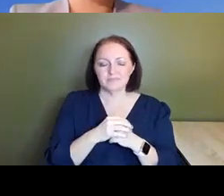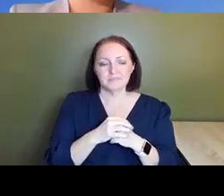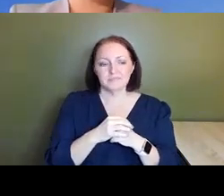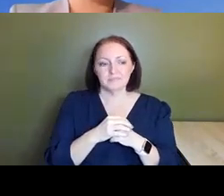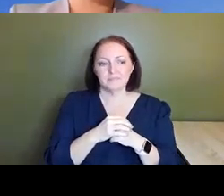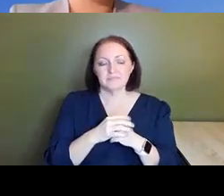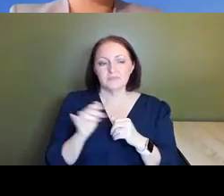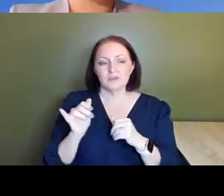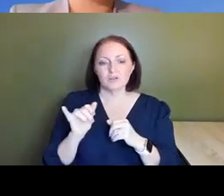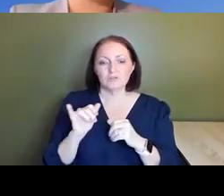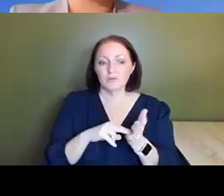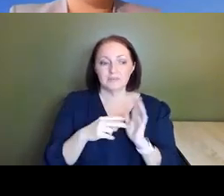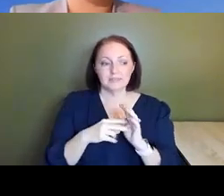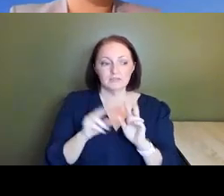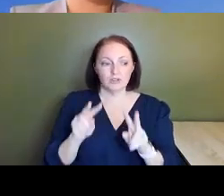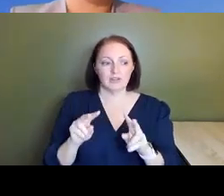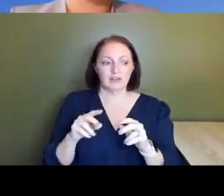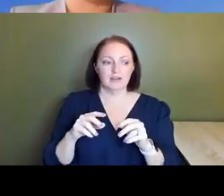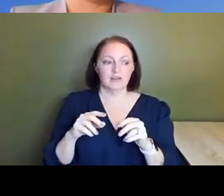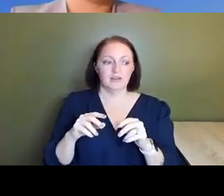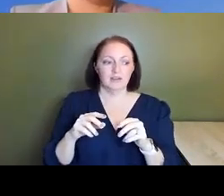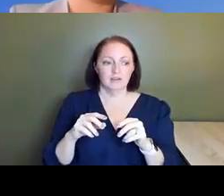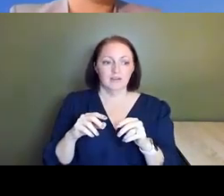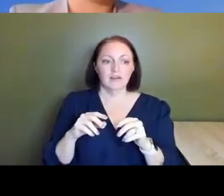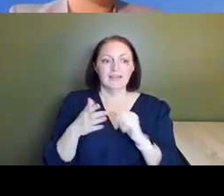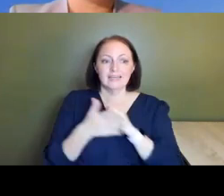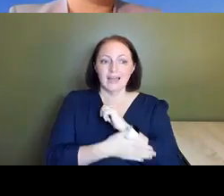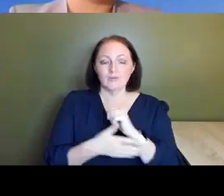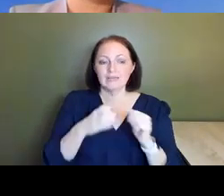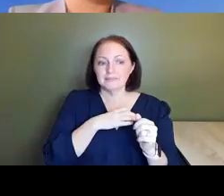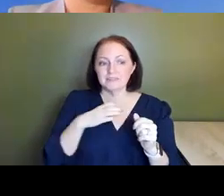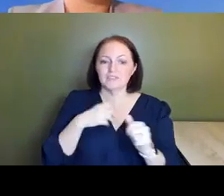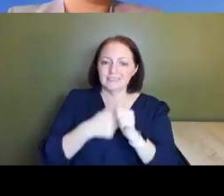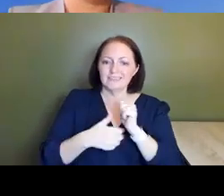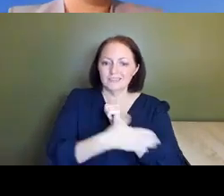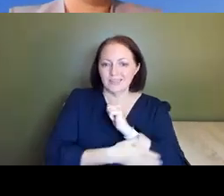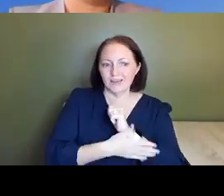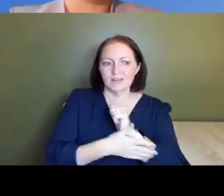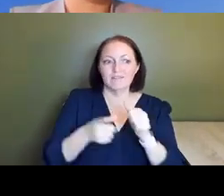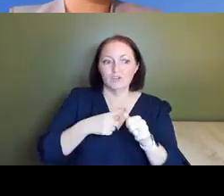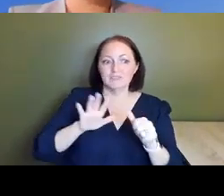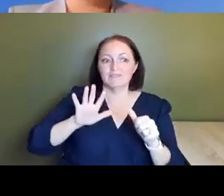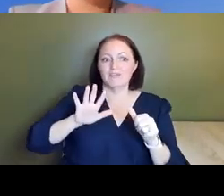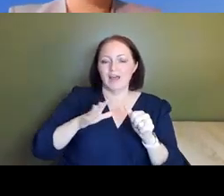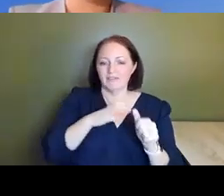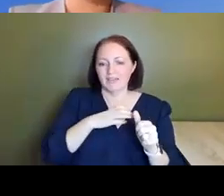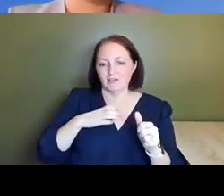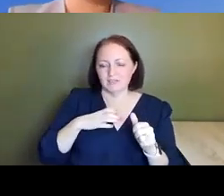Also means looking at First 5 County Commission where in each county local First 5 works to